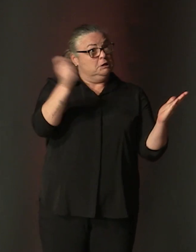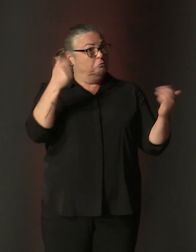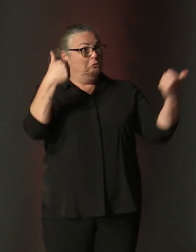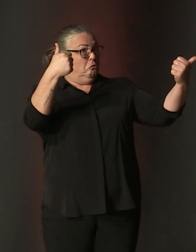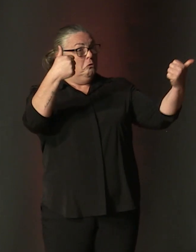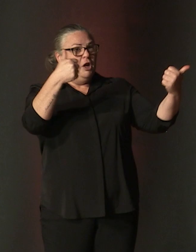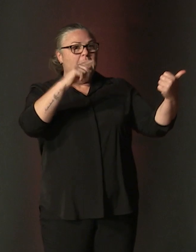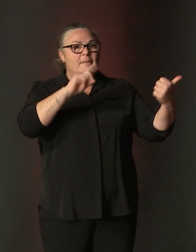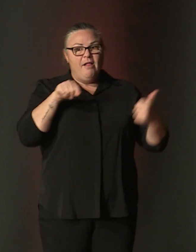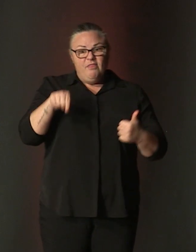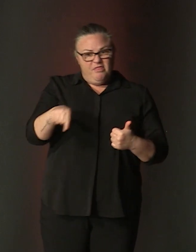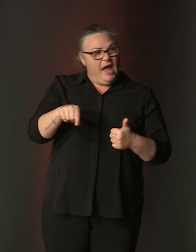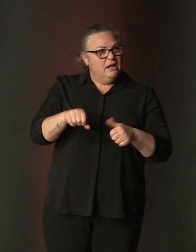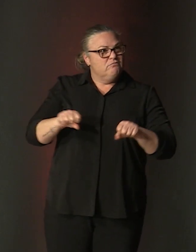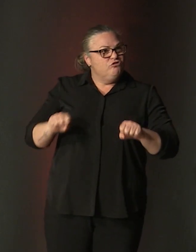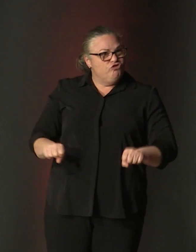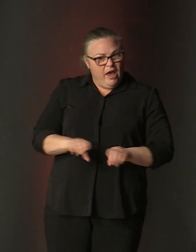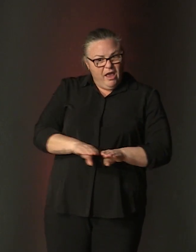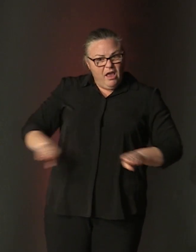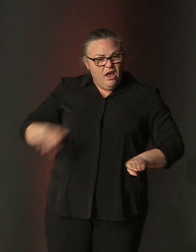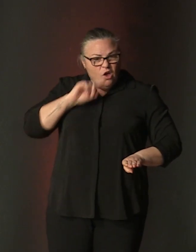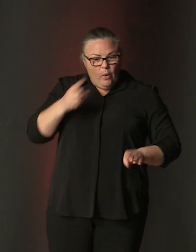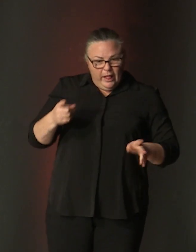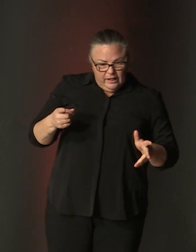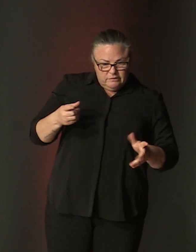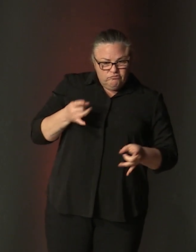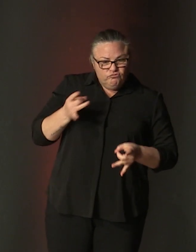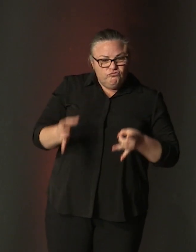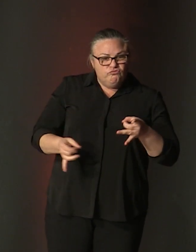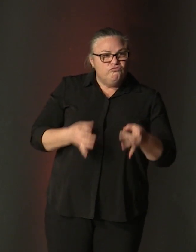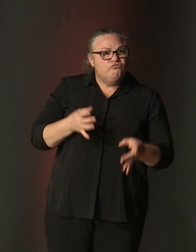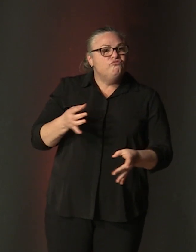and then it usually ends up in a landfill or is incinerated